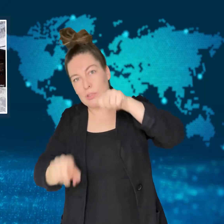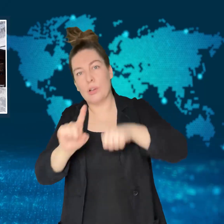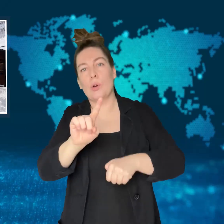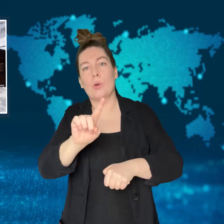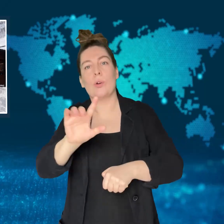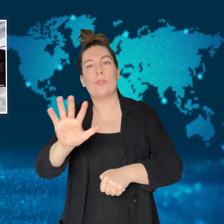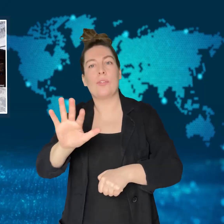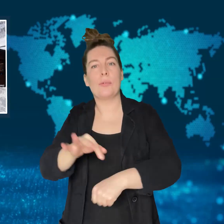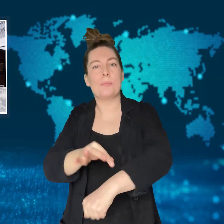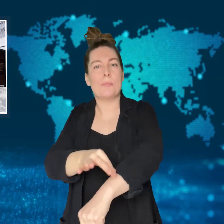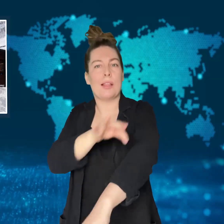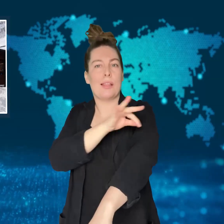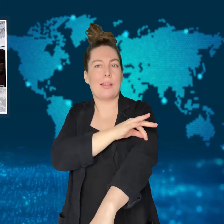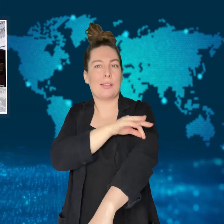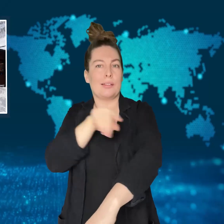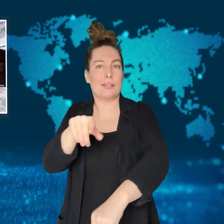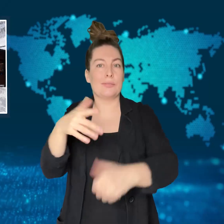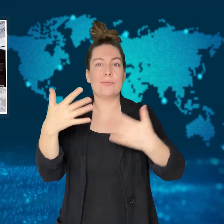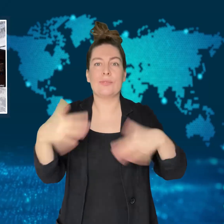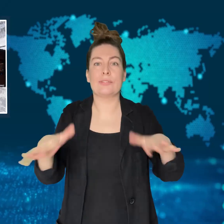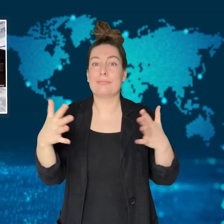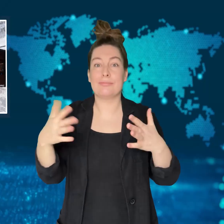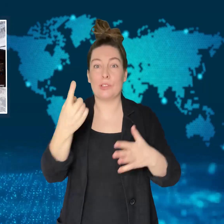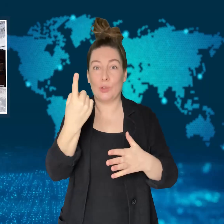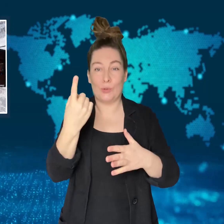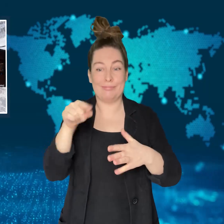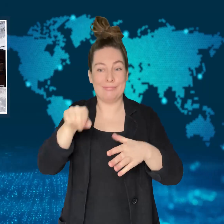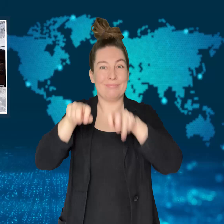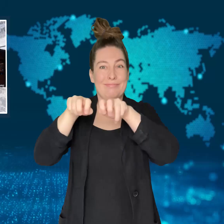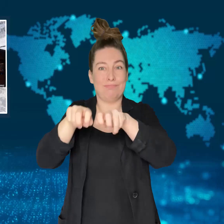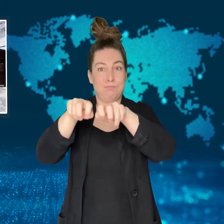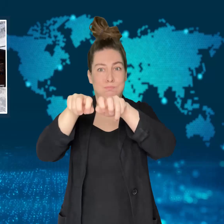others dropped to the ground.